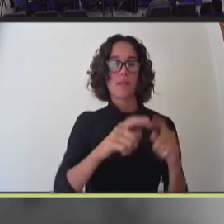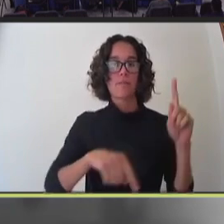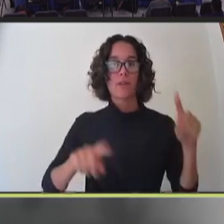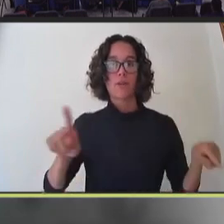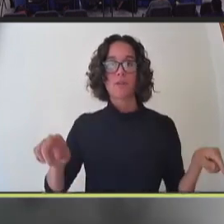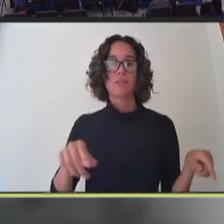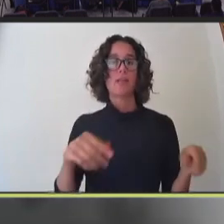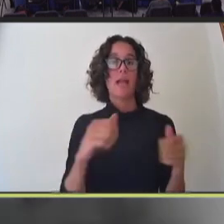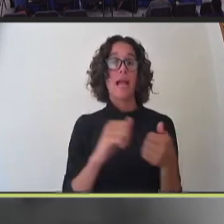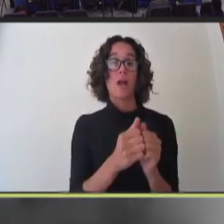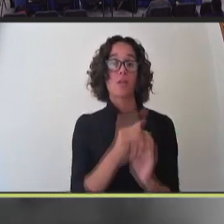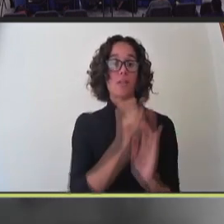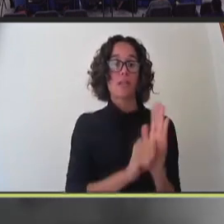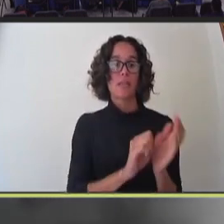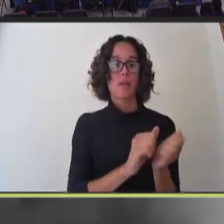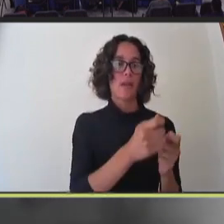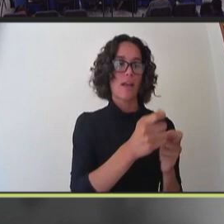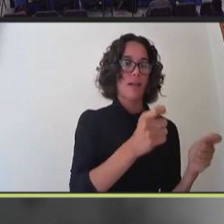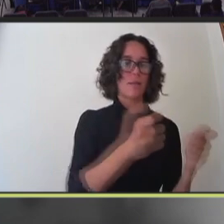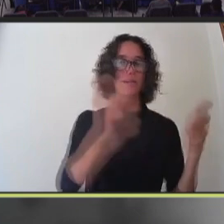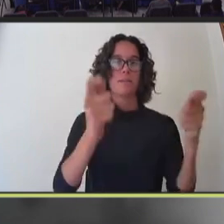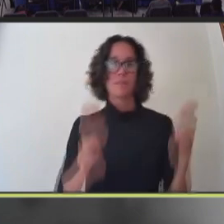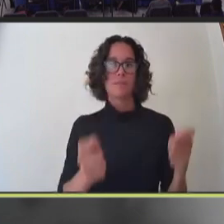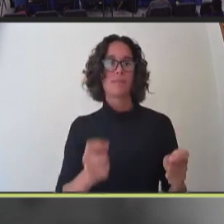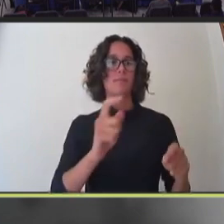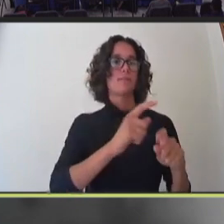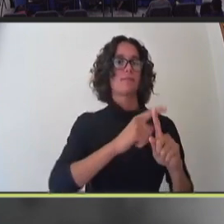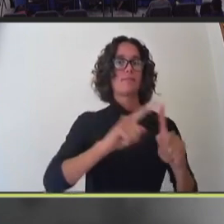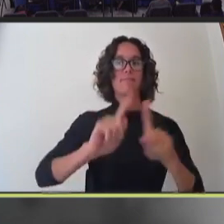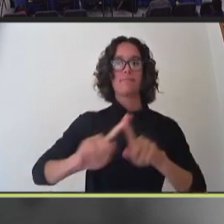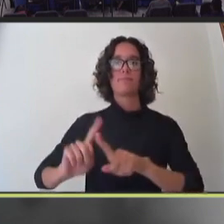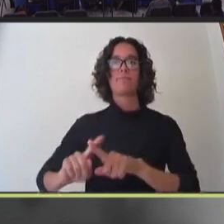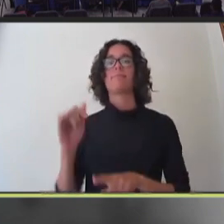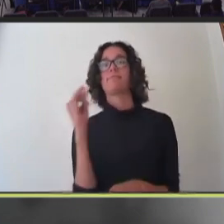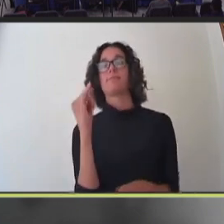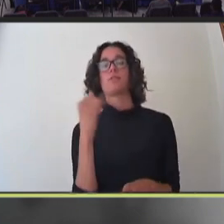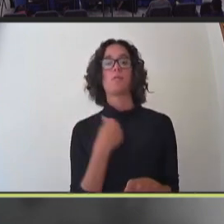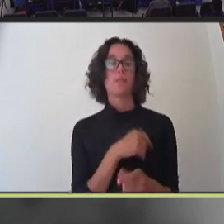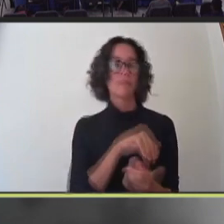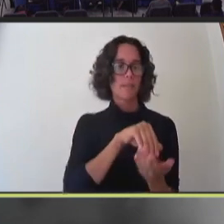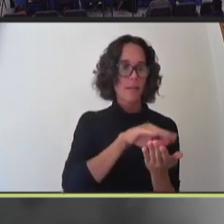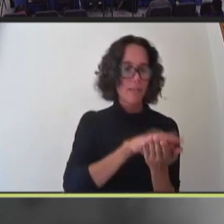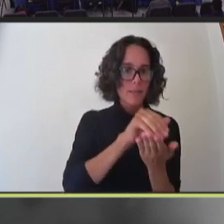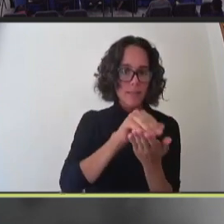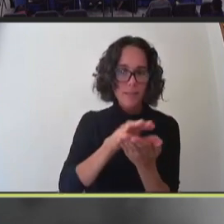And so, we have -- we've documented and have shared that information with our colleagues,